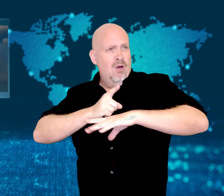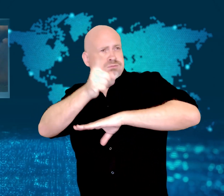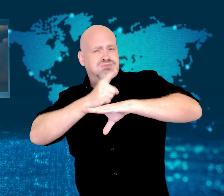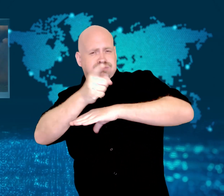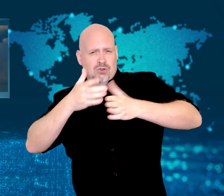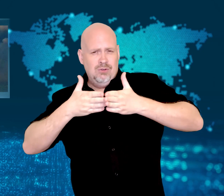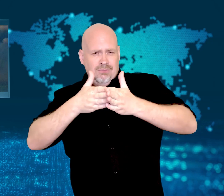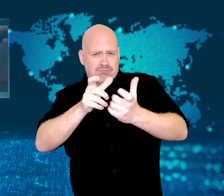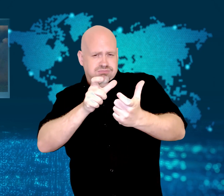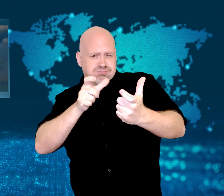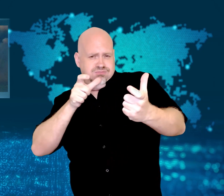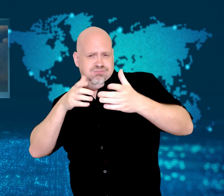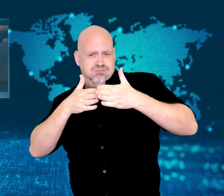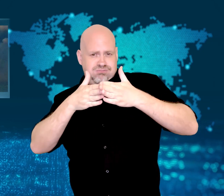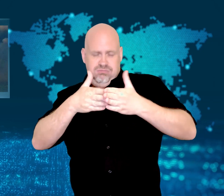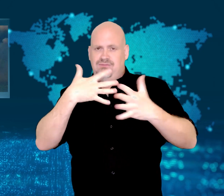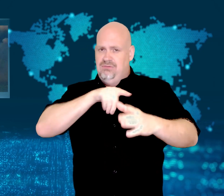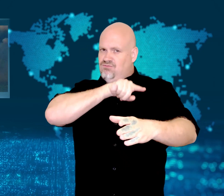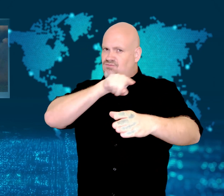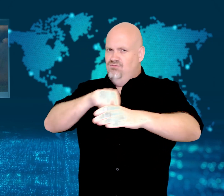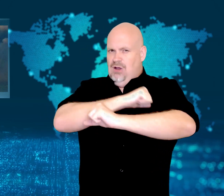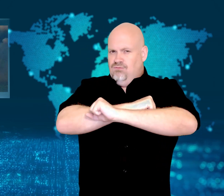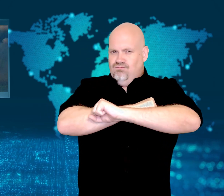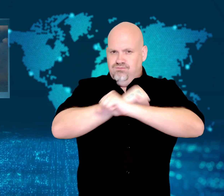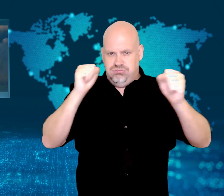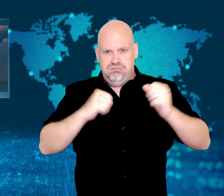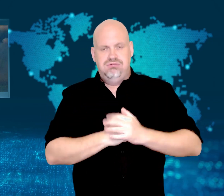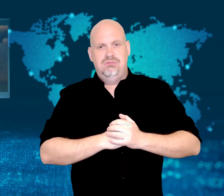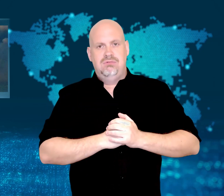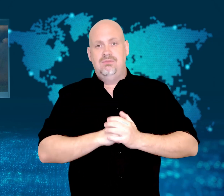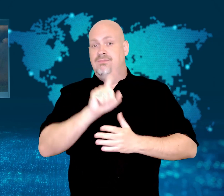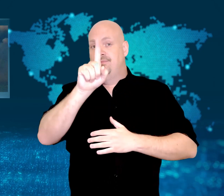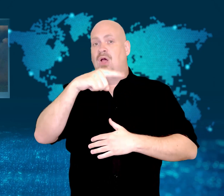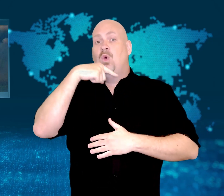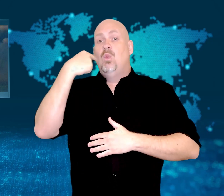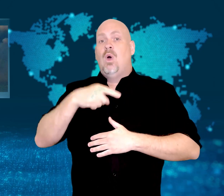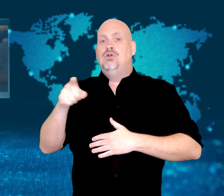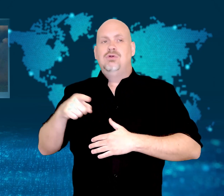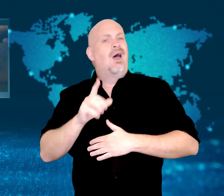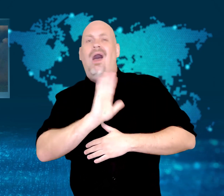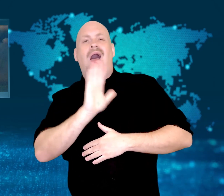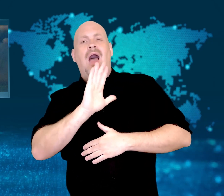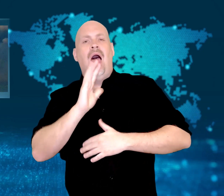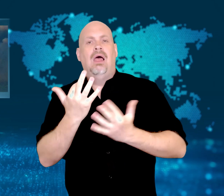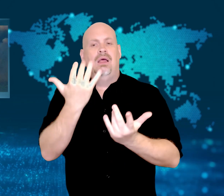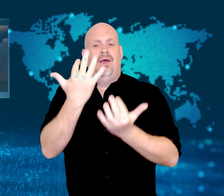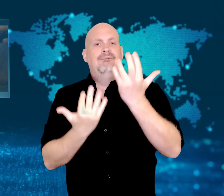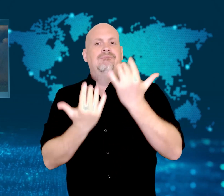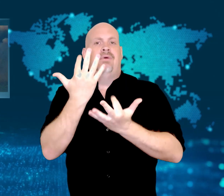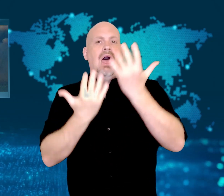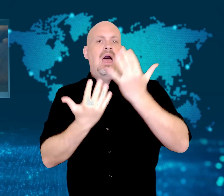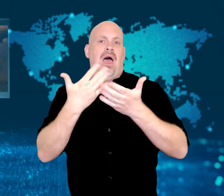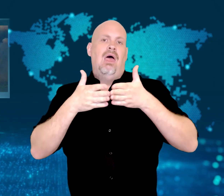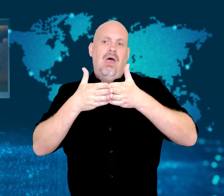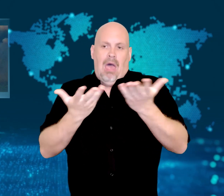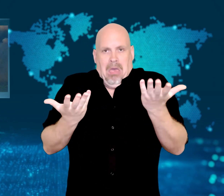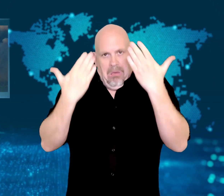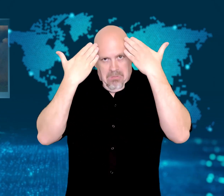The sinking of the Moskva was a blow to the Russians